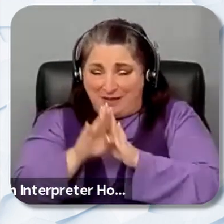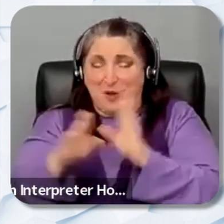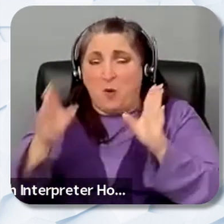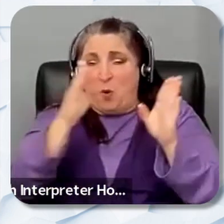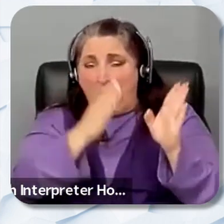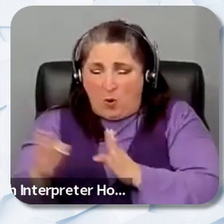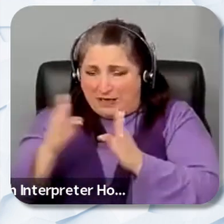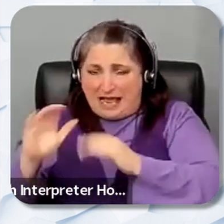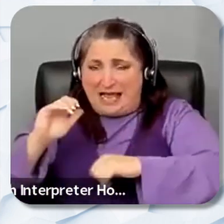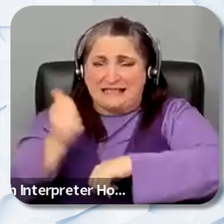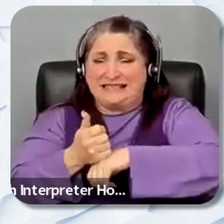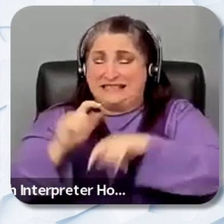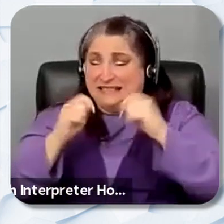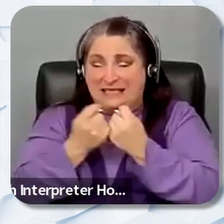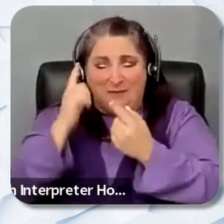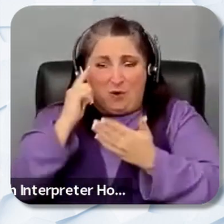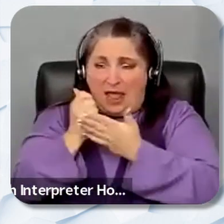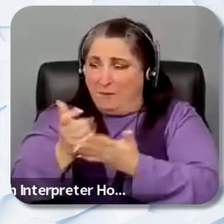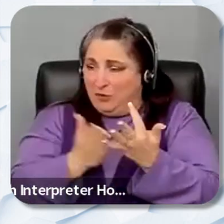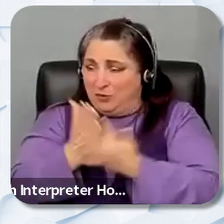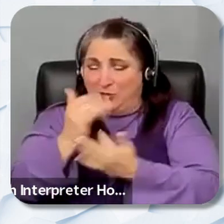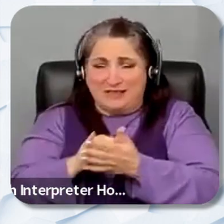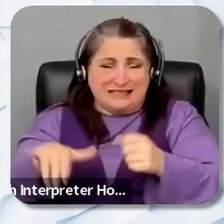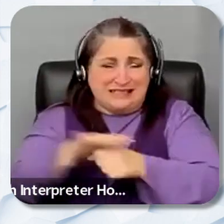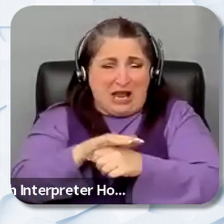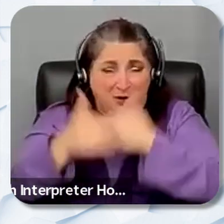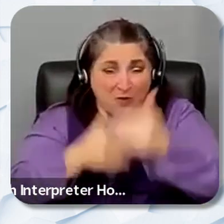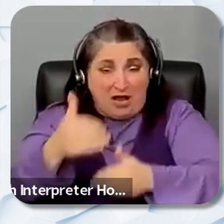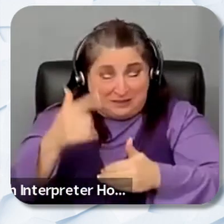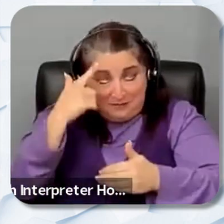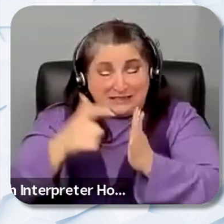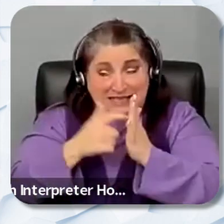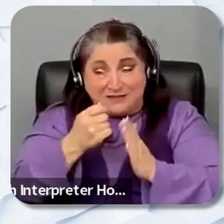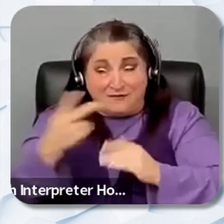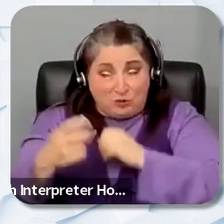that will carry you through this entire process over the next few years. Once you have your